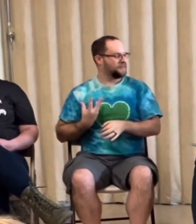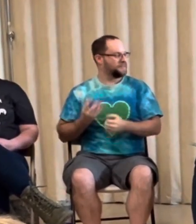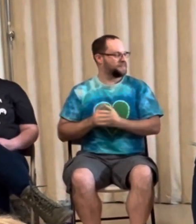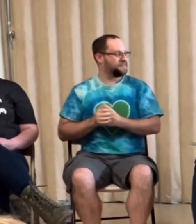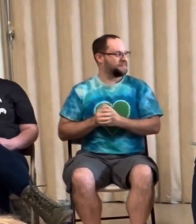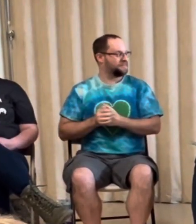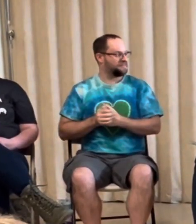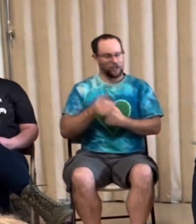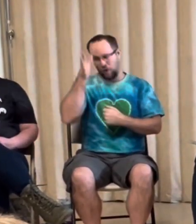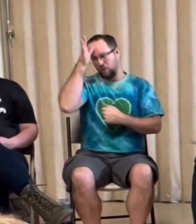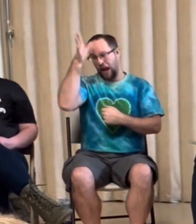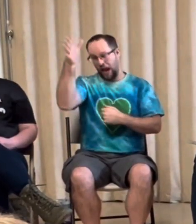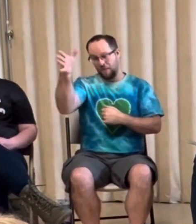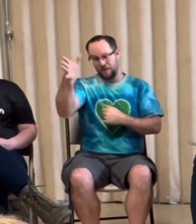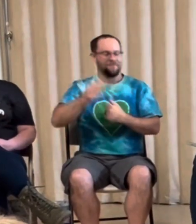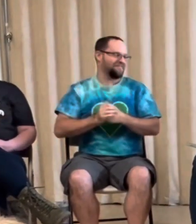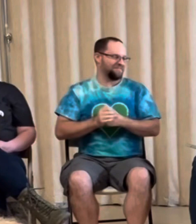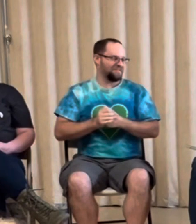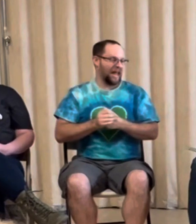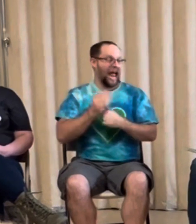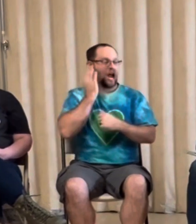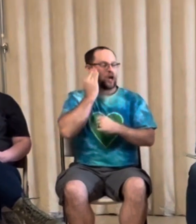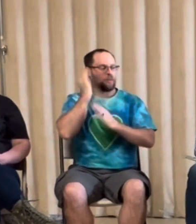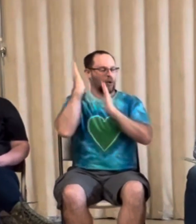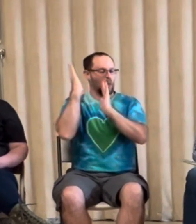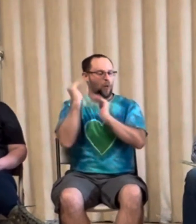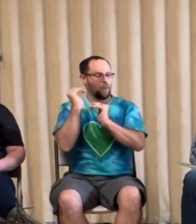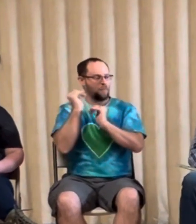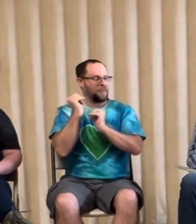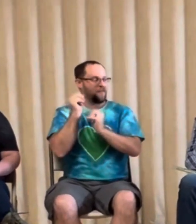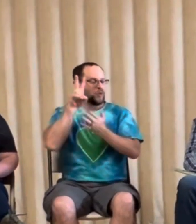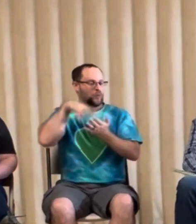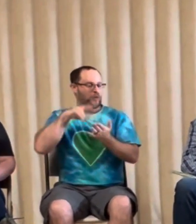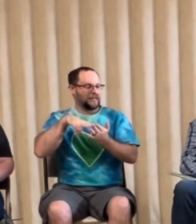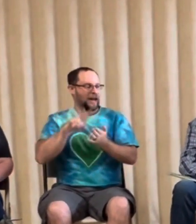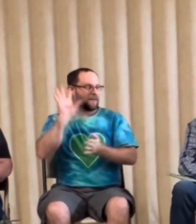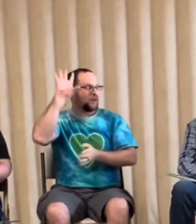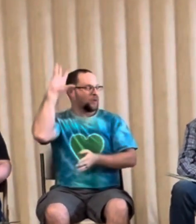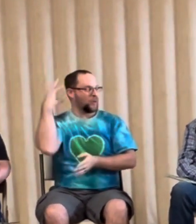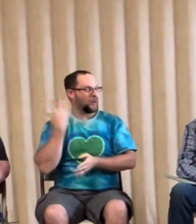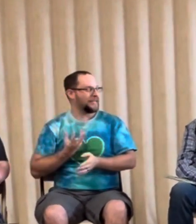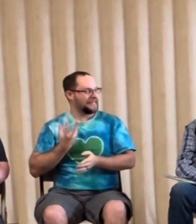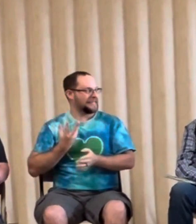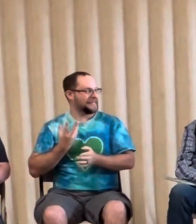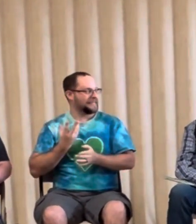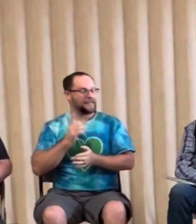Gramps! I know you've been hoping for Reading Time with the Queens!